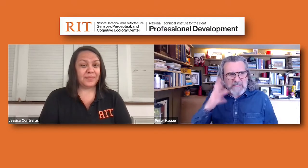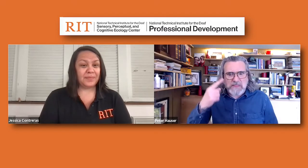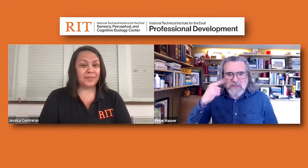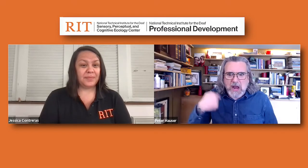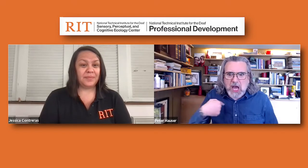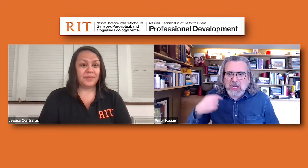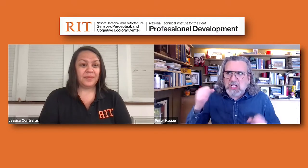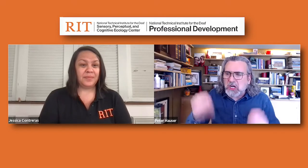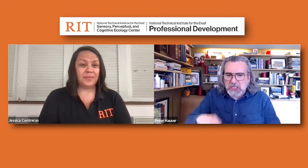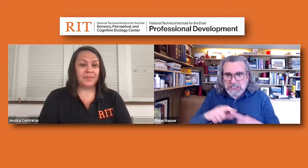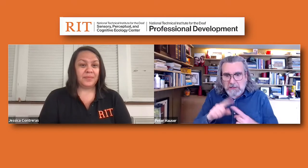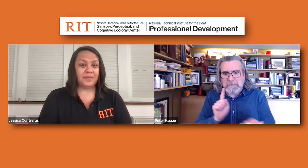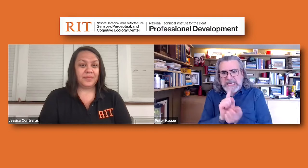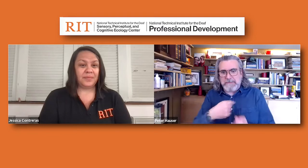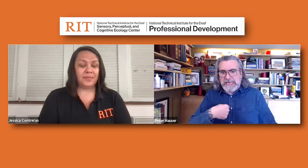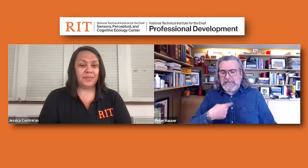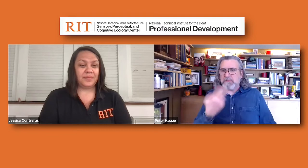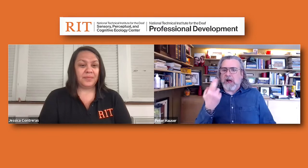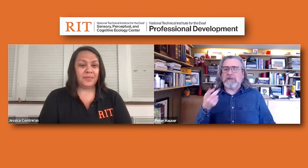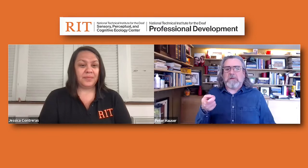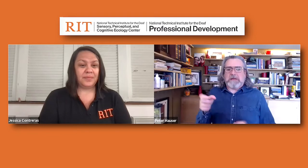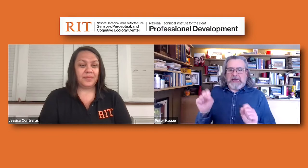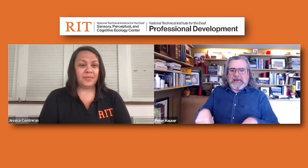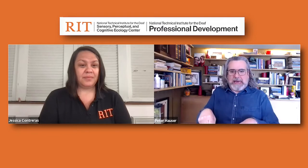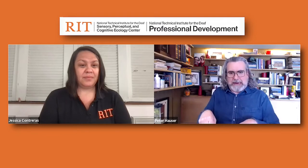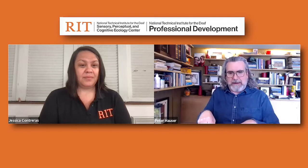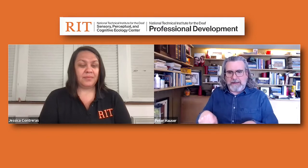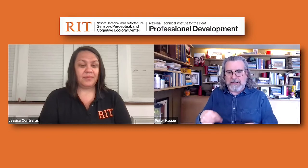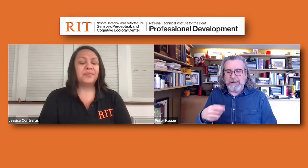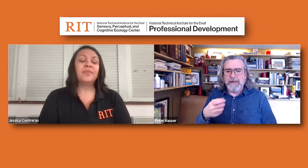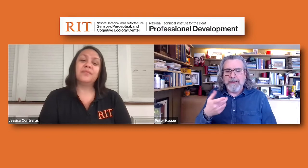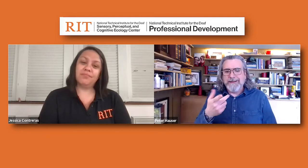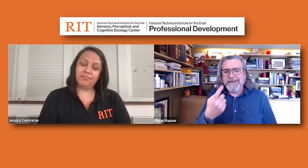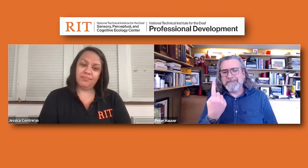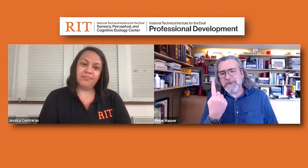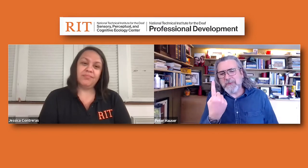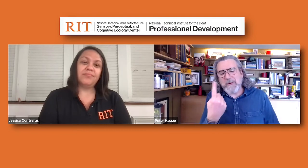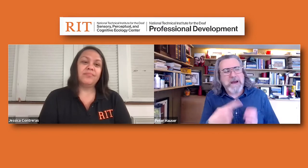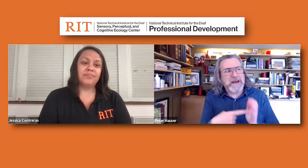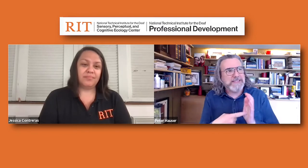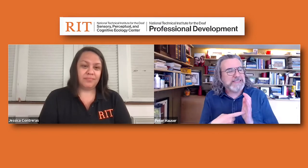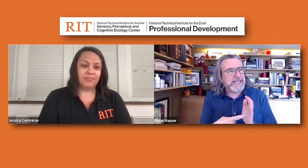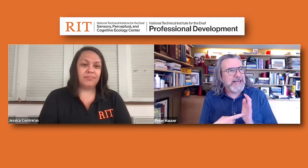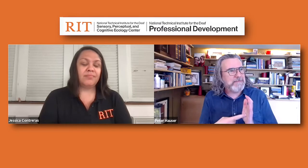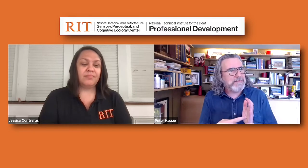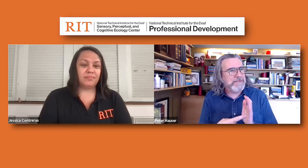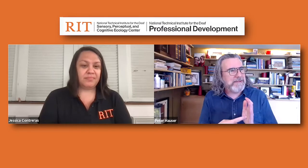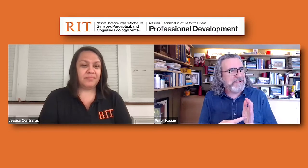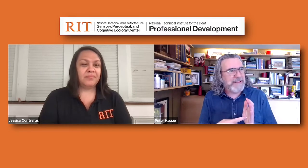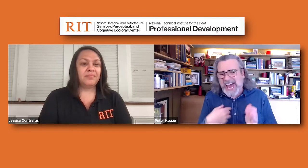Some of them have said, they didn't realize they could do this until they met me.